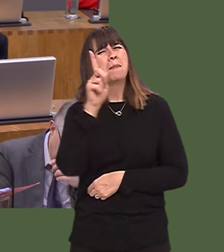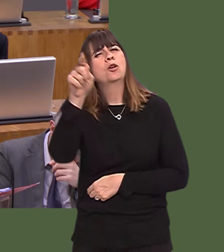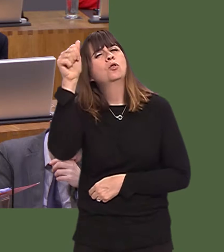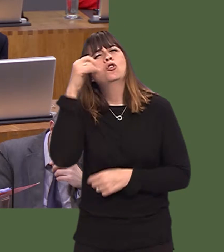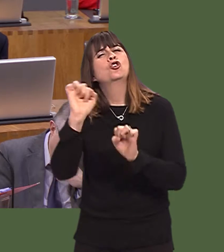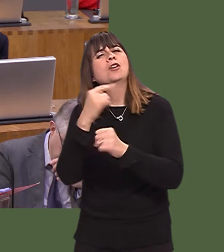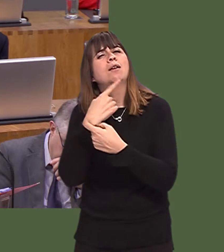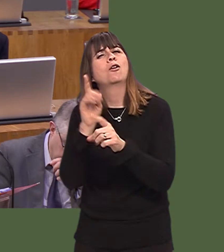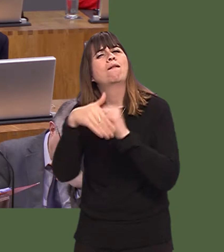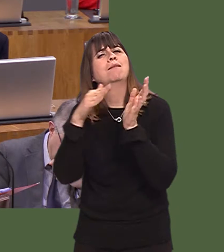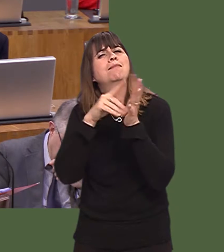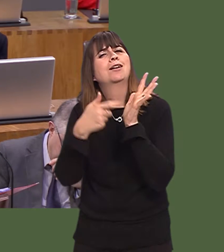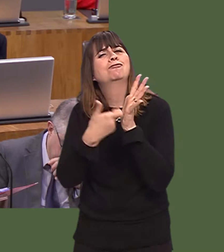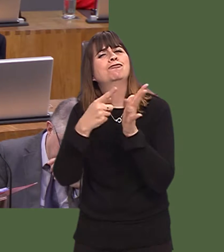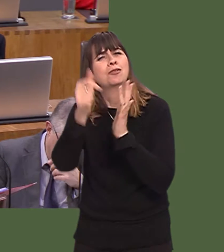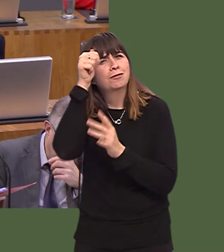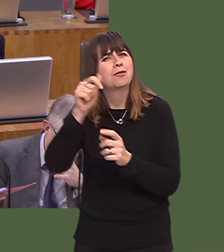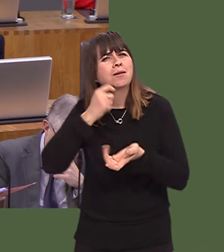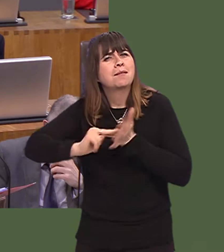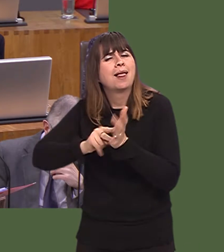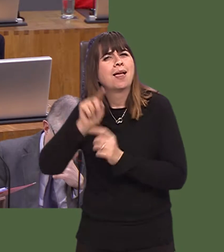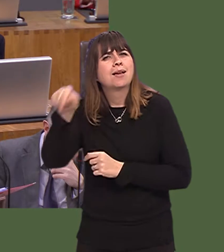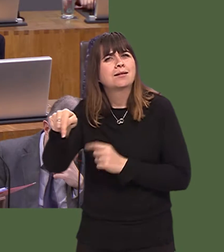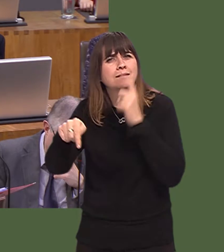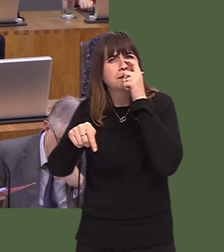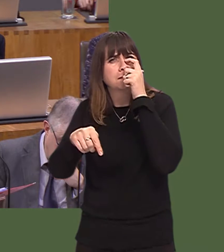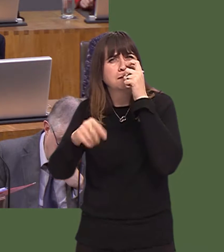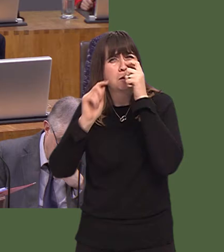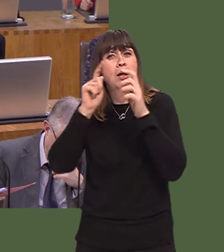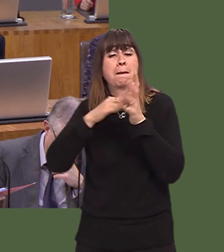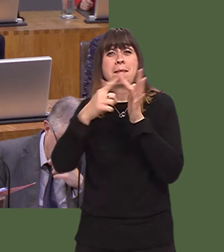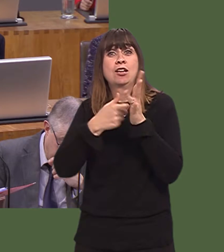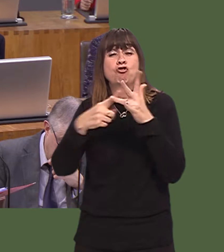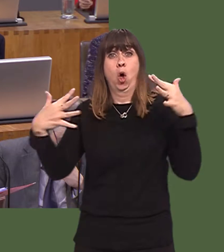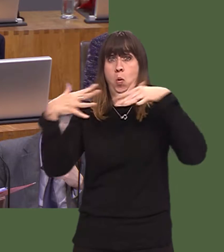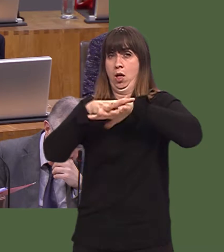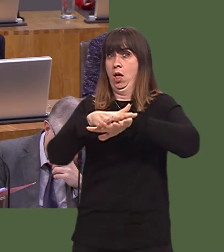The whole point of the metro is to make sure that we have more frequent services and better rolling stock, that we donít have 40-year-old refurbished stock running on the Valleys lines